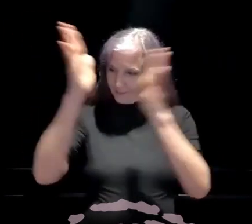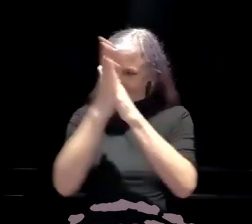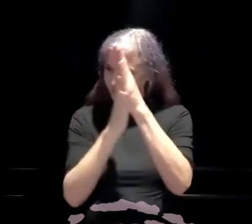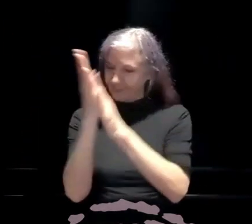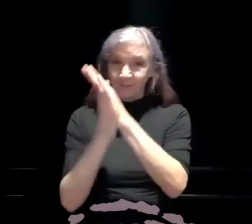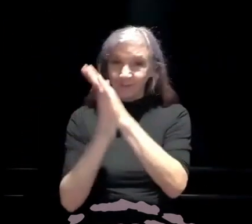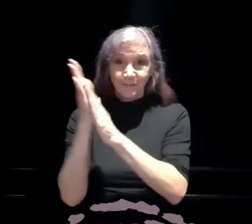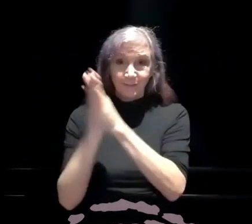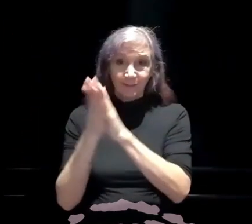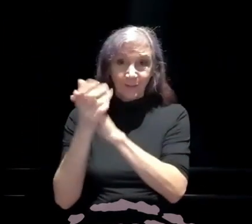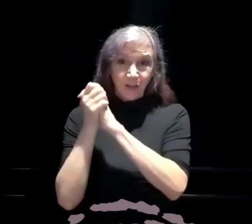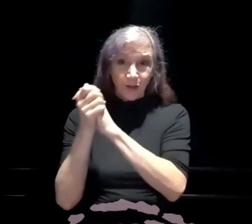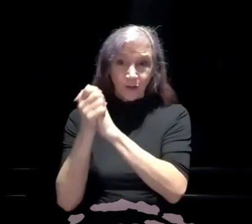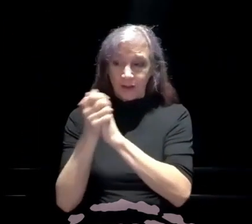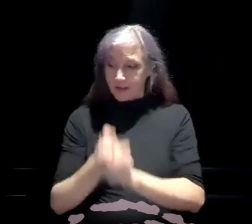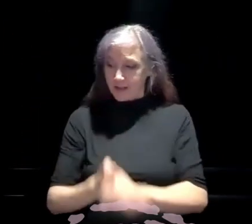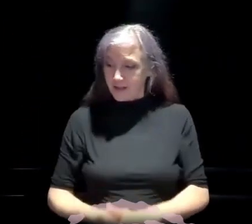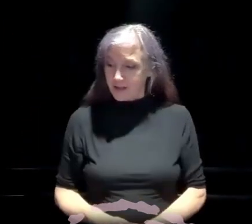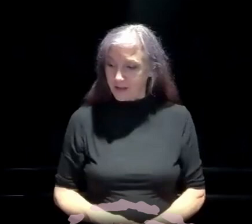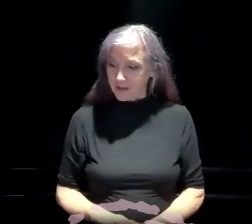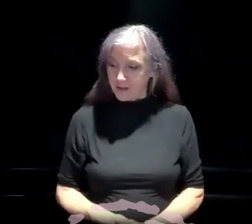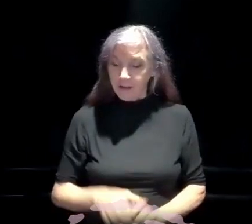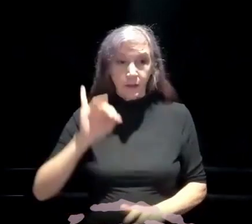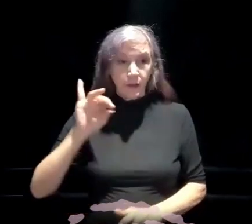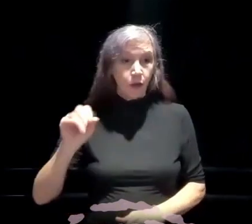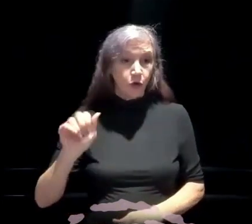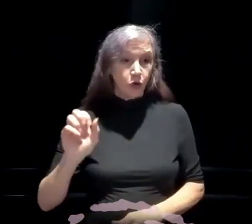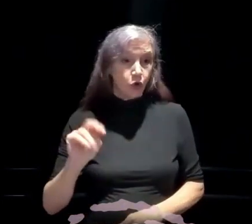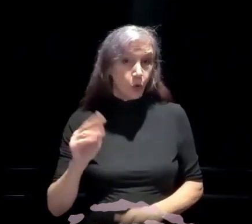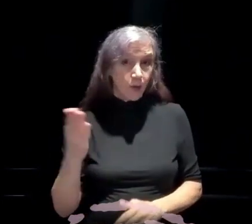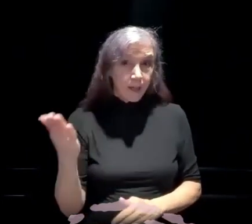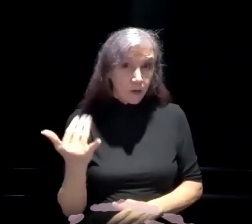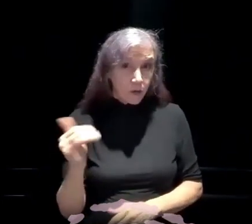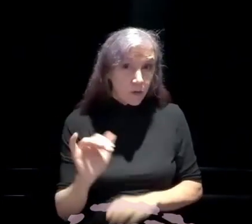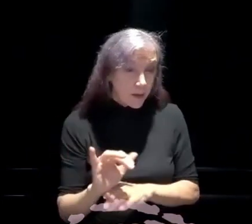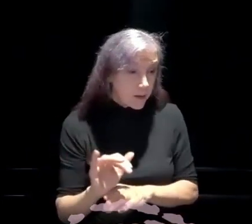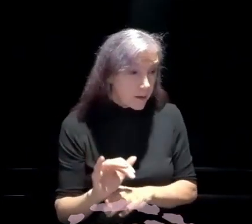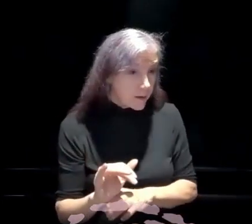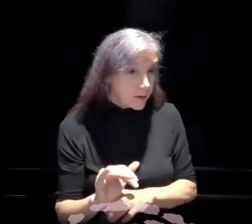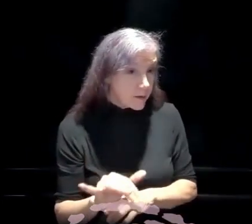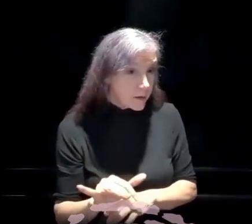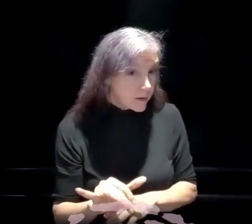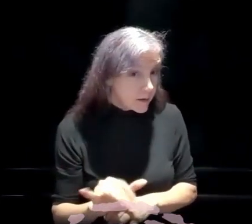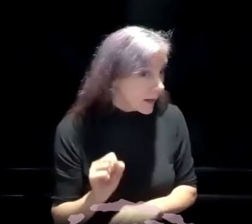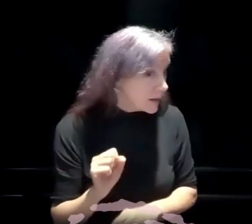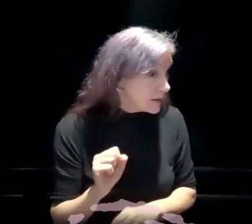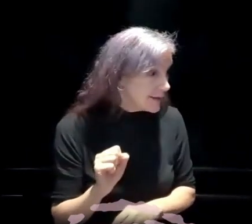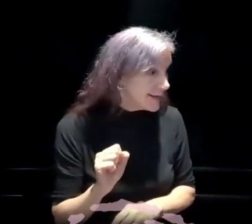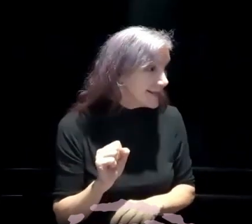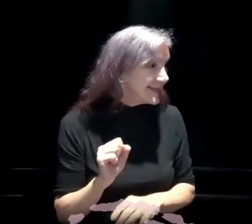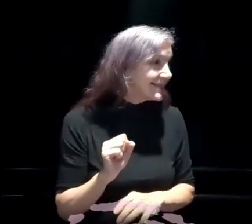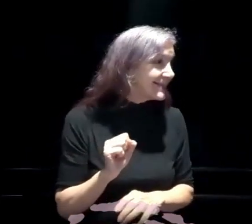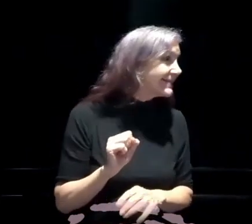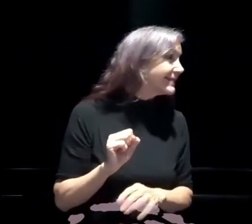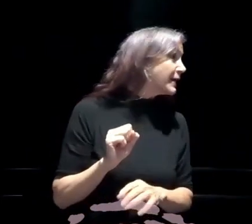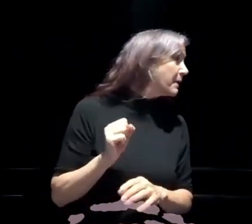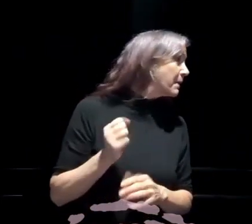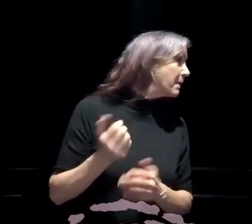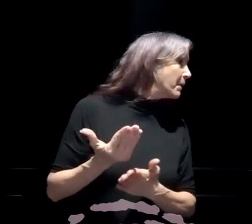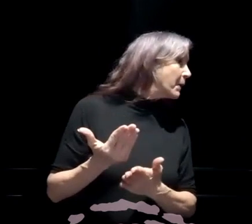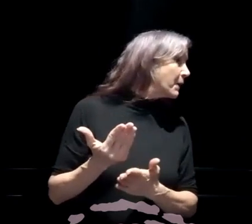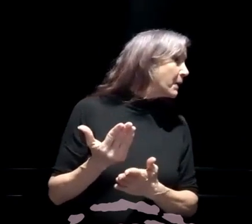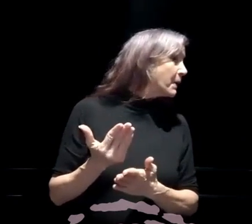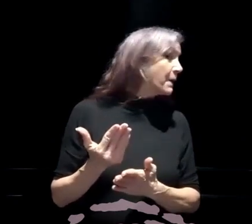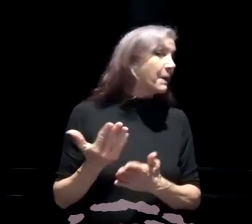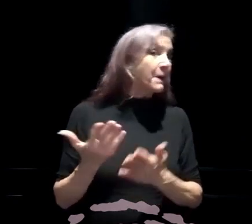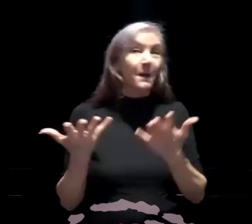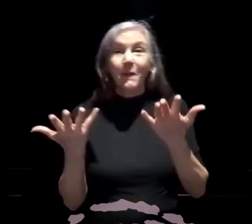Congratulations to his Joel here with us. Tonight. Yes? Baby?